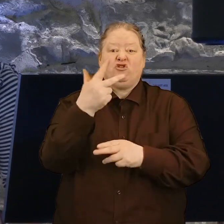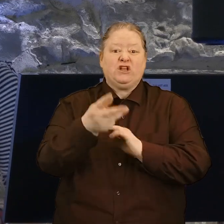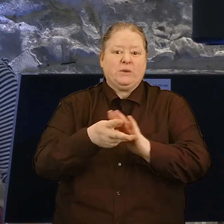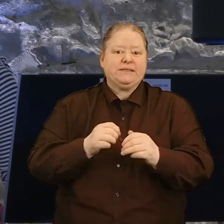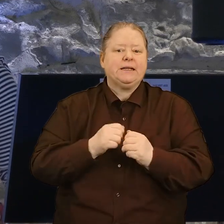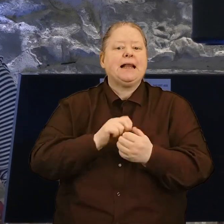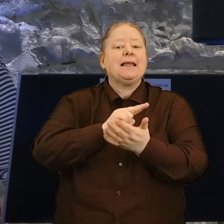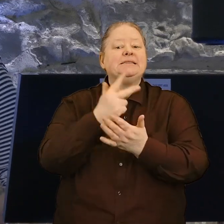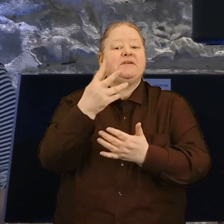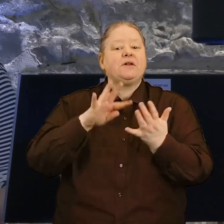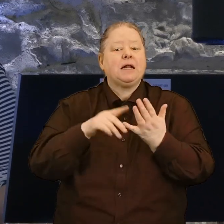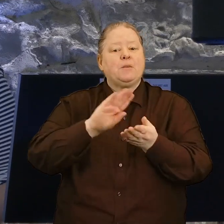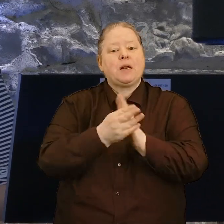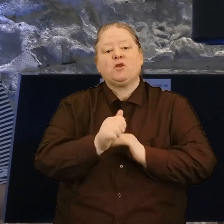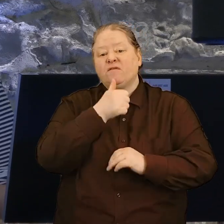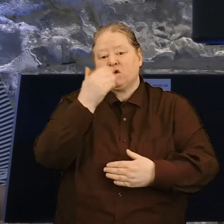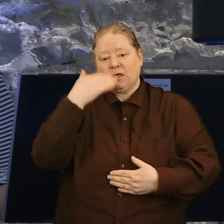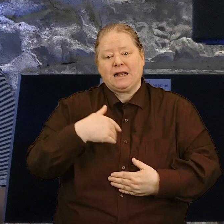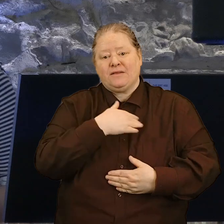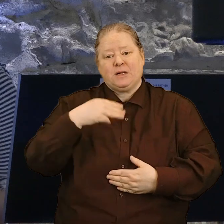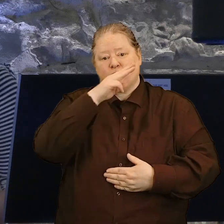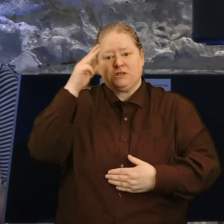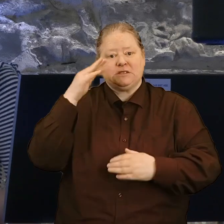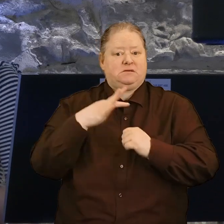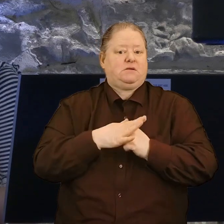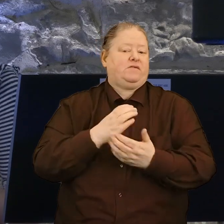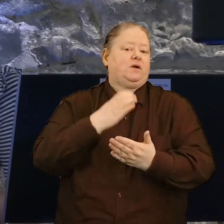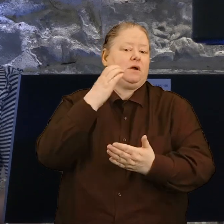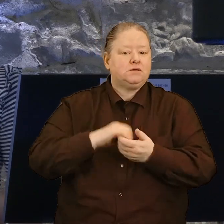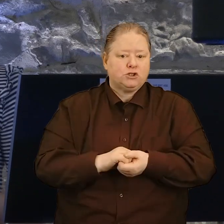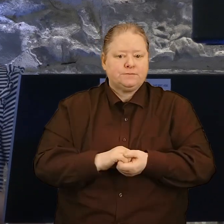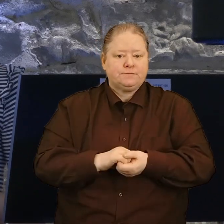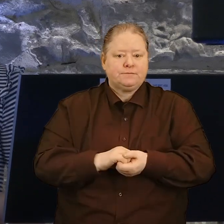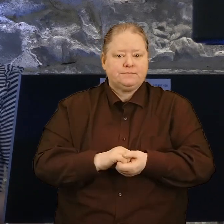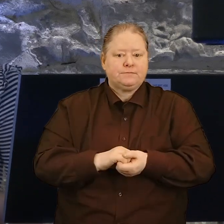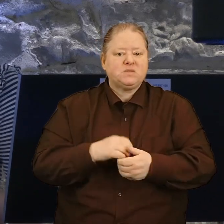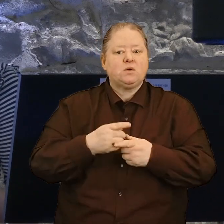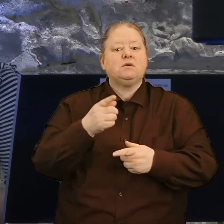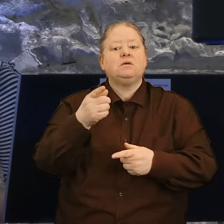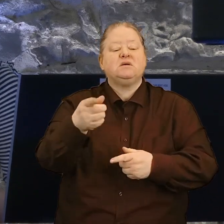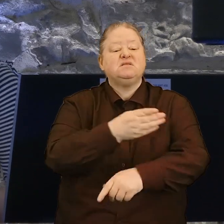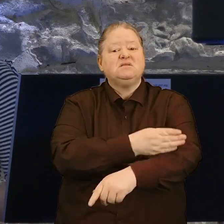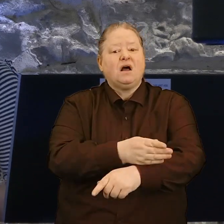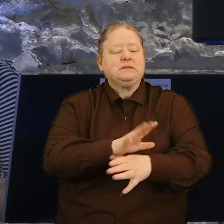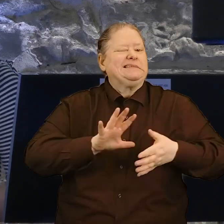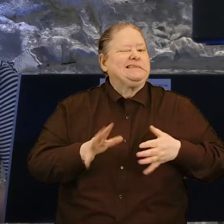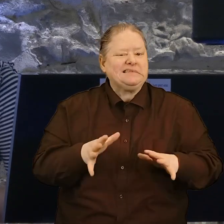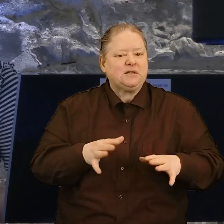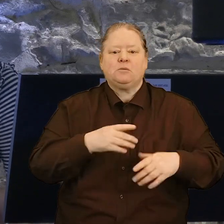And then in 1859, he became the first Catholic President of the College. So despite this rocky start, Corrigan would become one of the